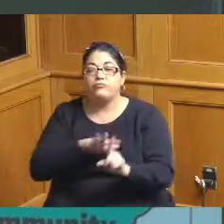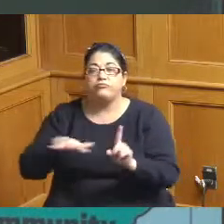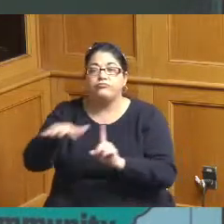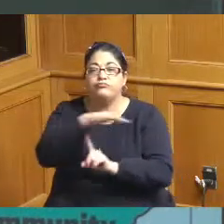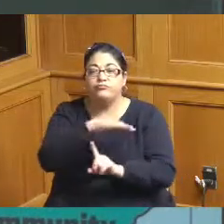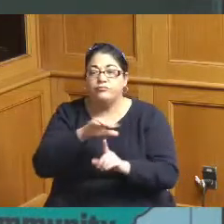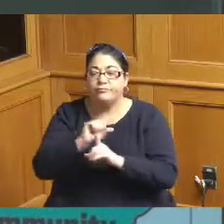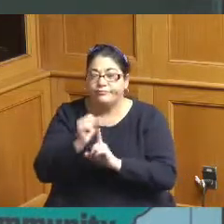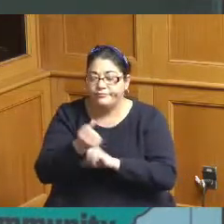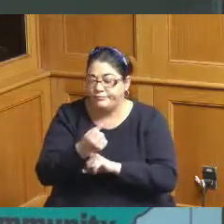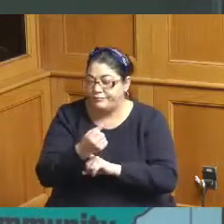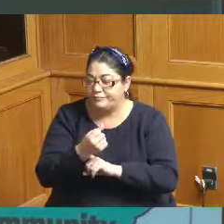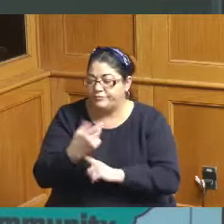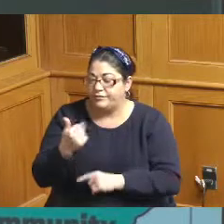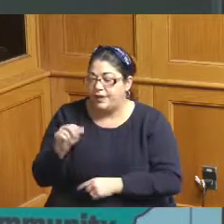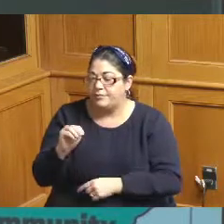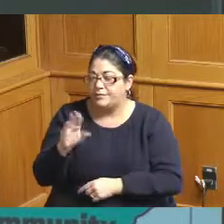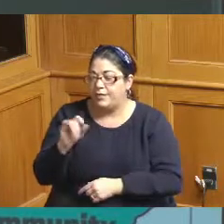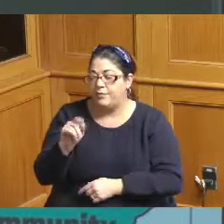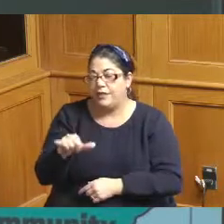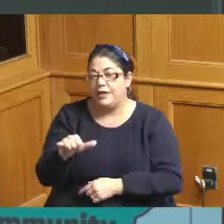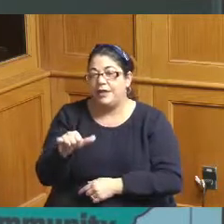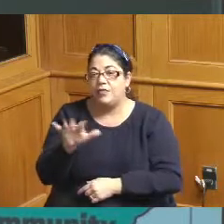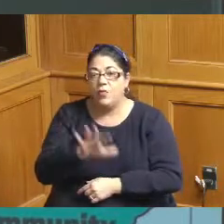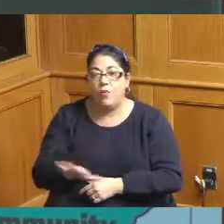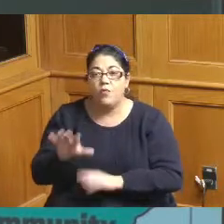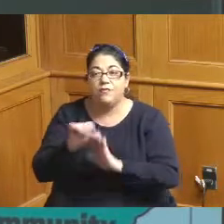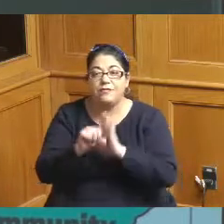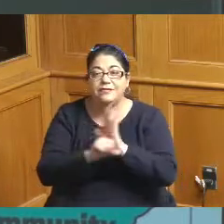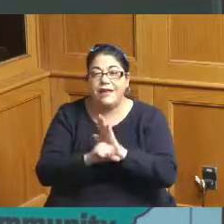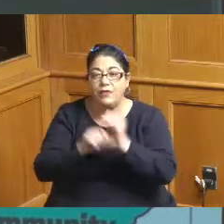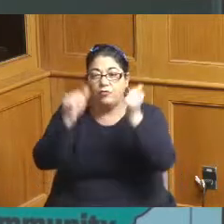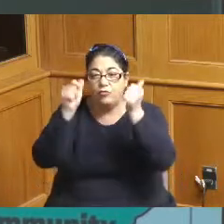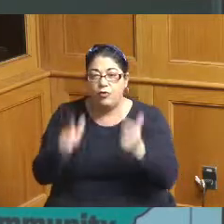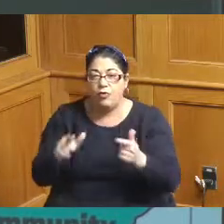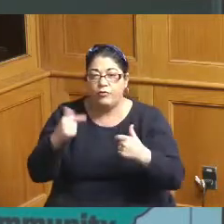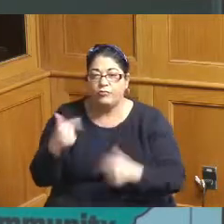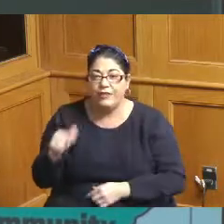County and actually the entire state of Ohio at this point is green meaning we are low concerned